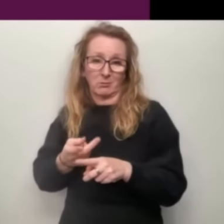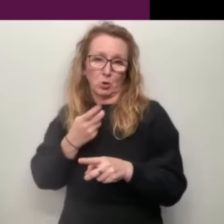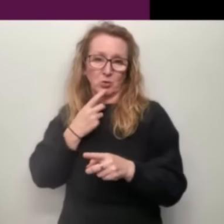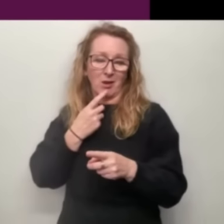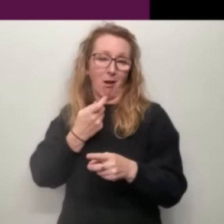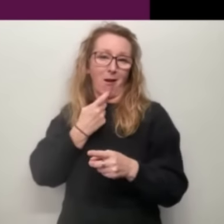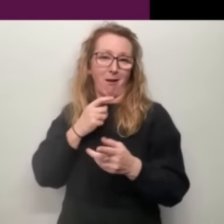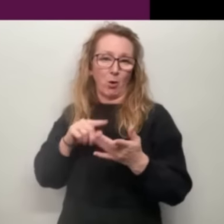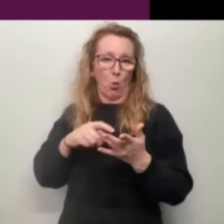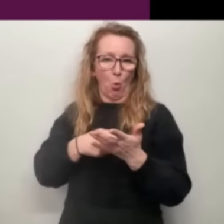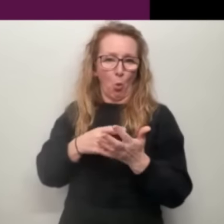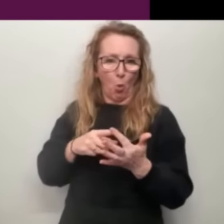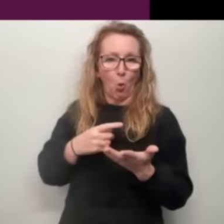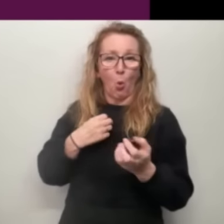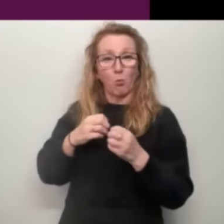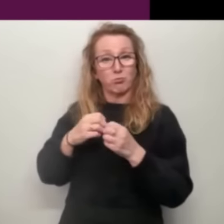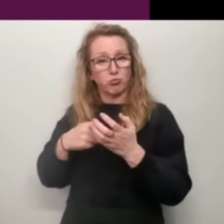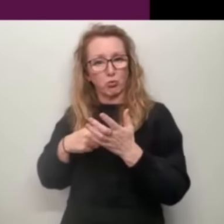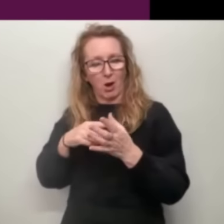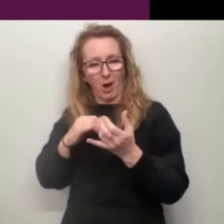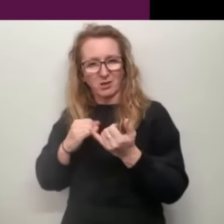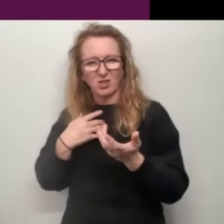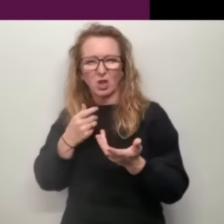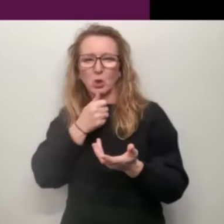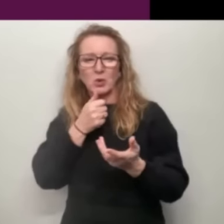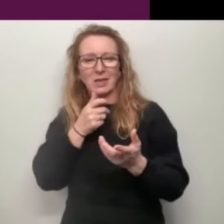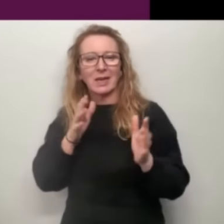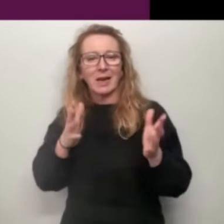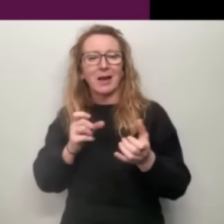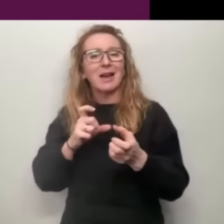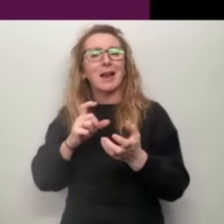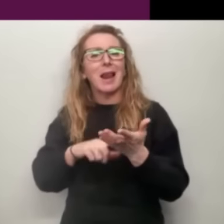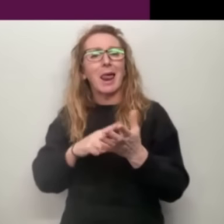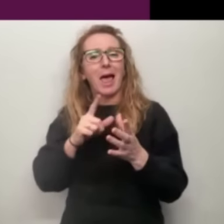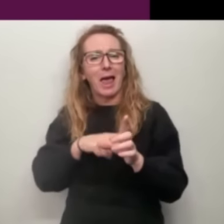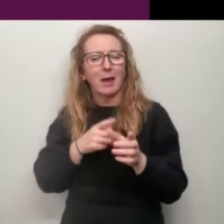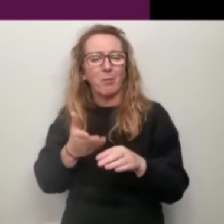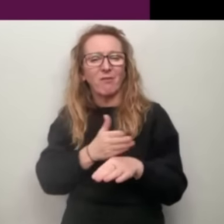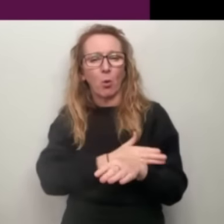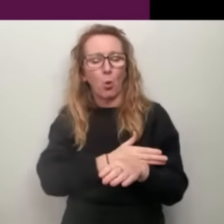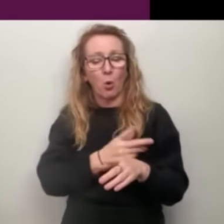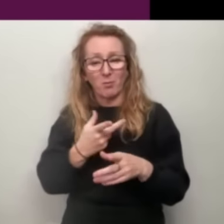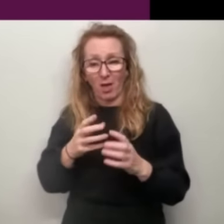or brass vessels had been cast using clay molds and these molds were broken open so that